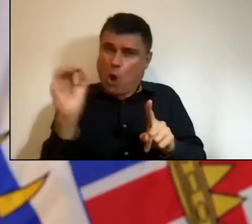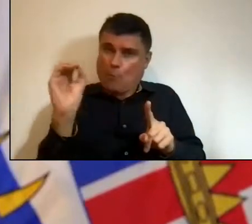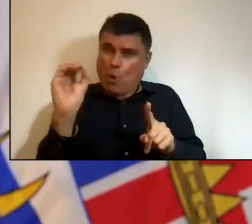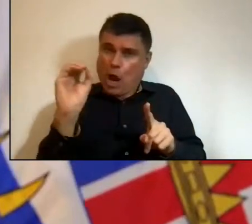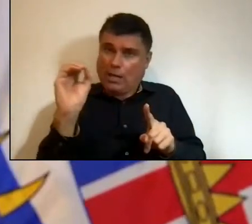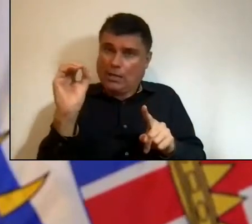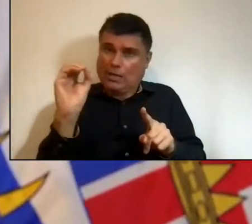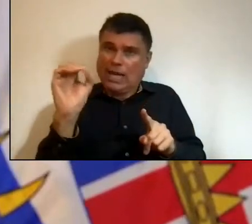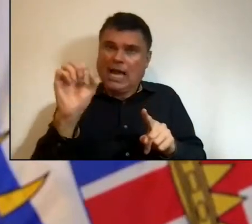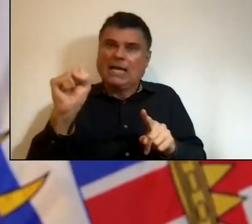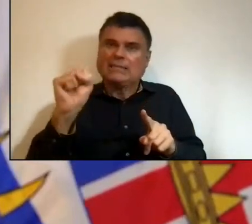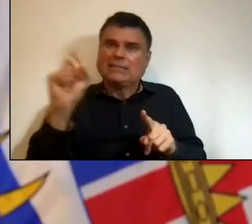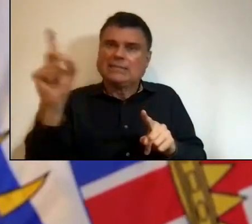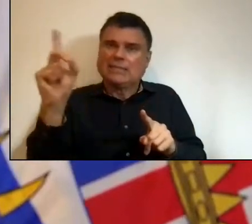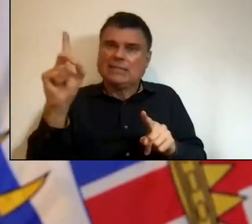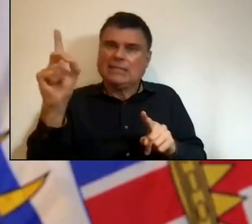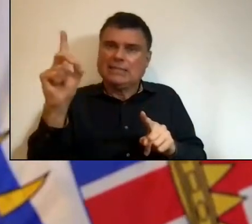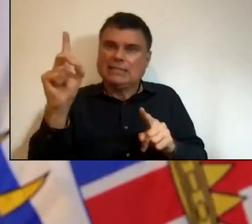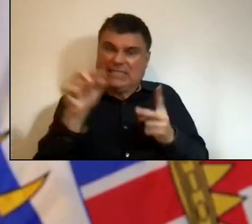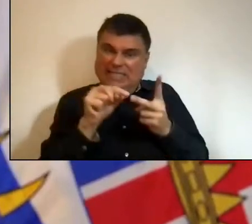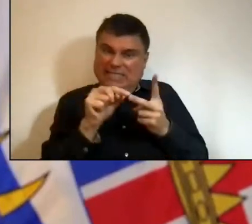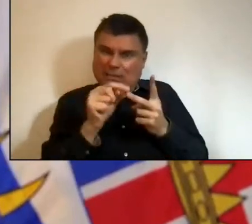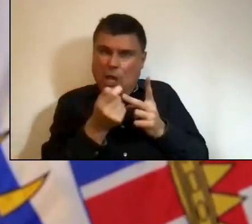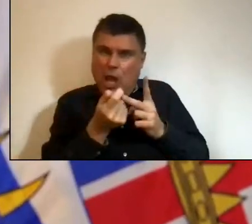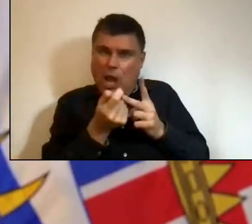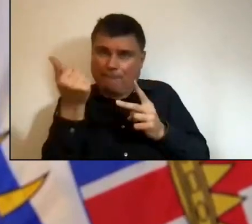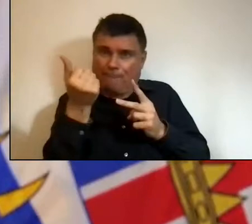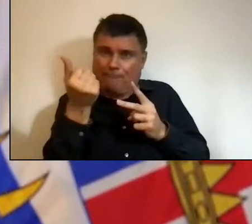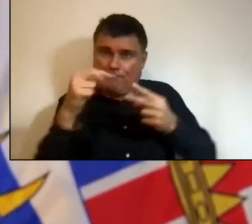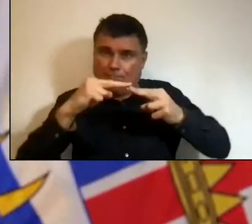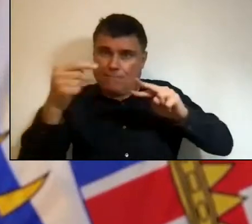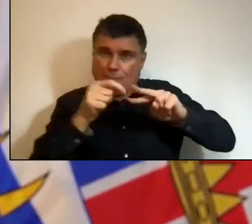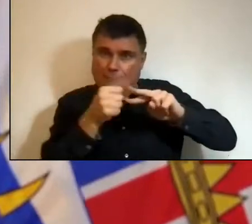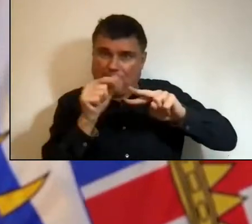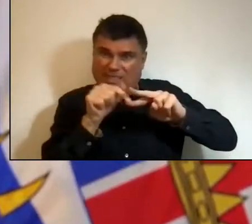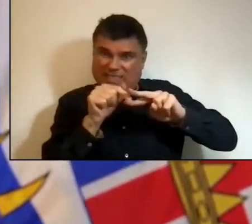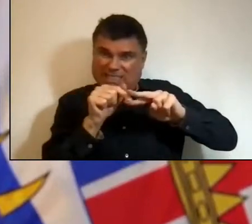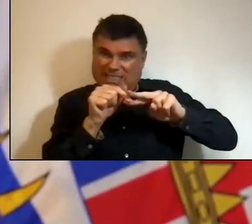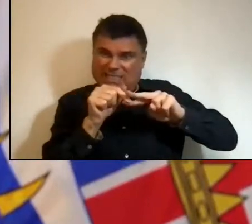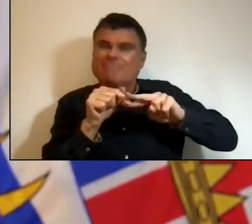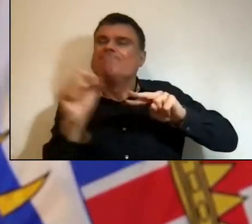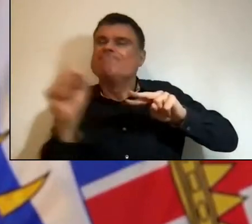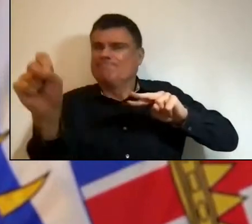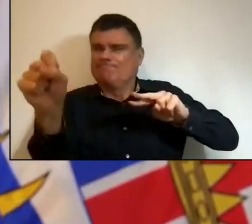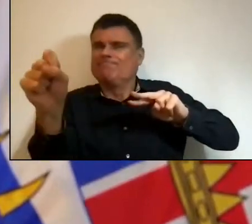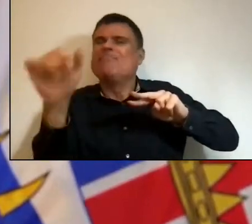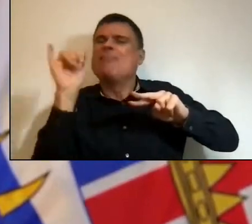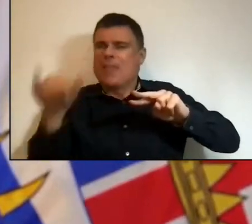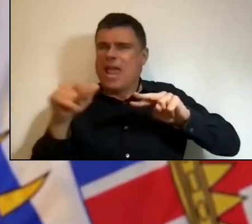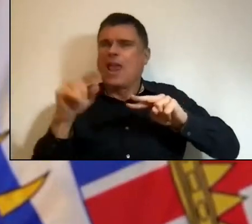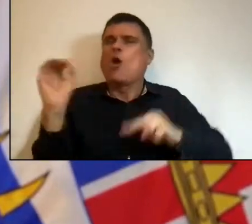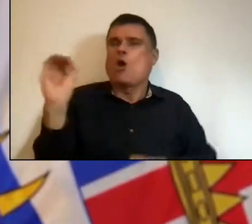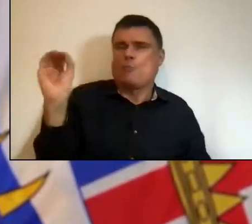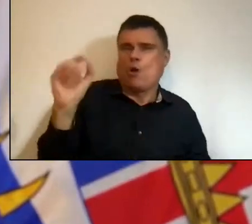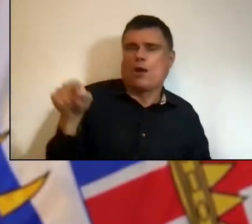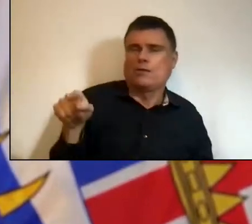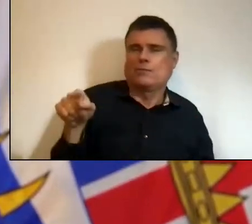here in B.C. We are using some snip testing particularly the lab at St. Paul's.